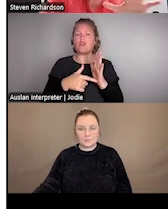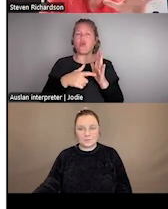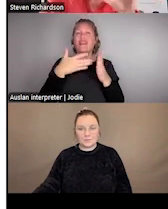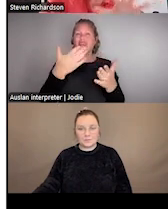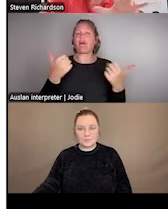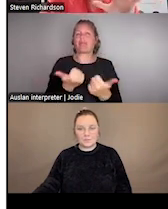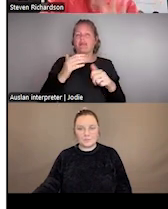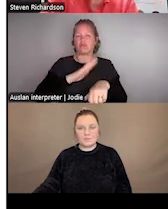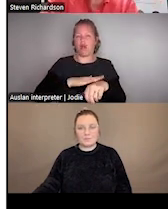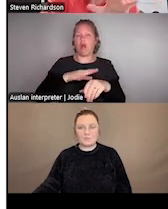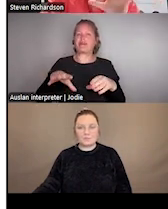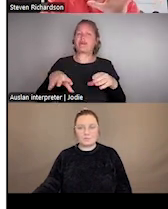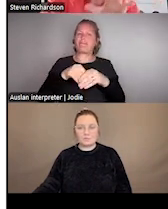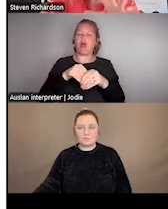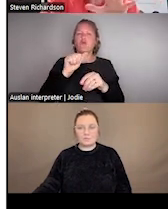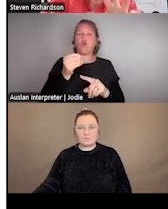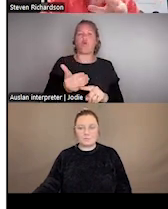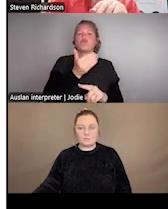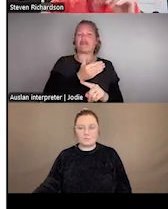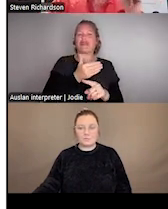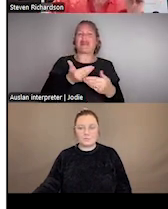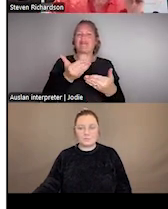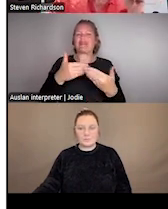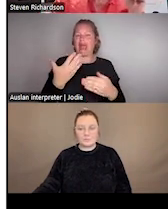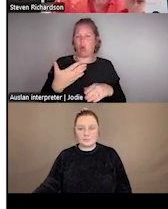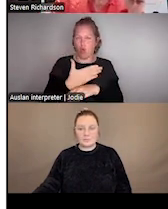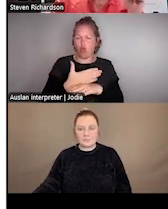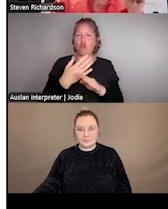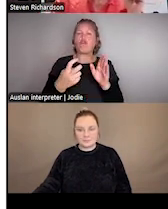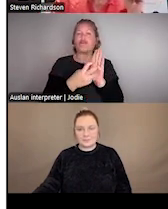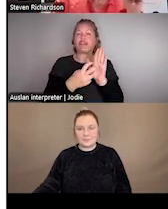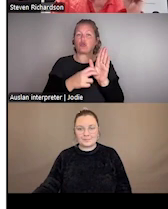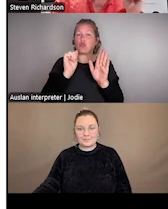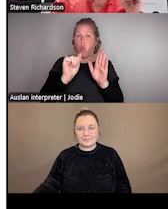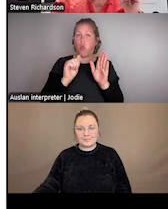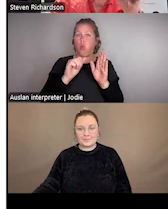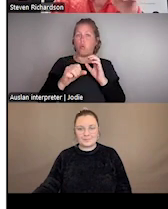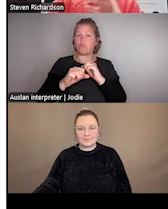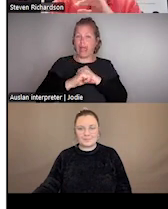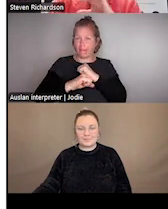time. This is part of your pre-Giving Day work. Register your campaign on the platform. He does